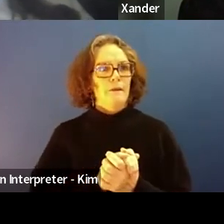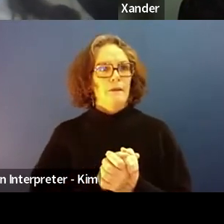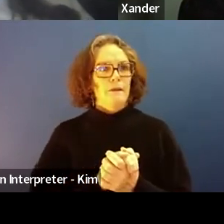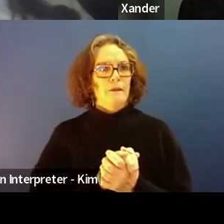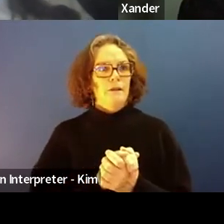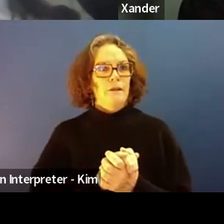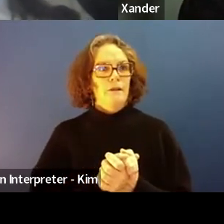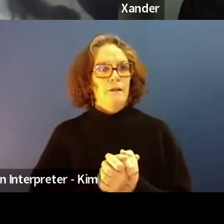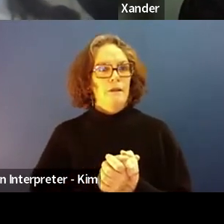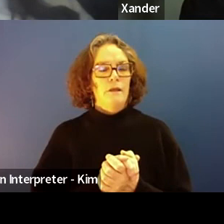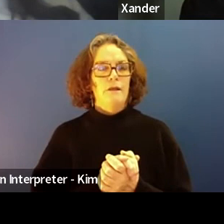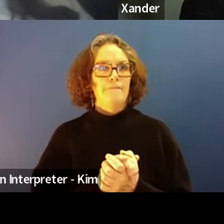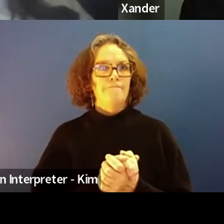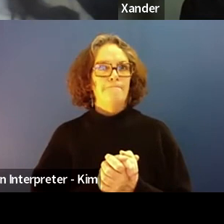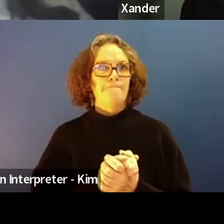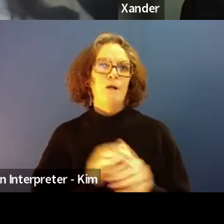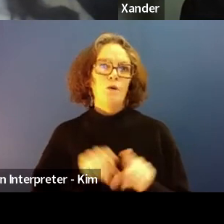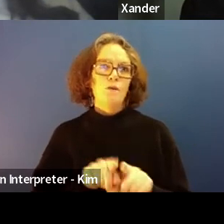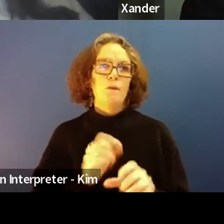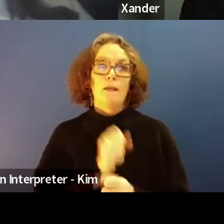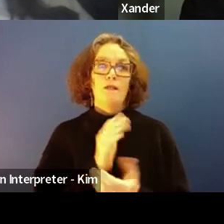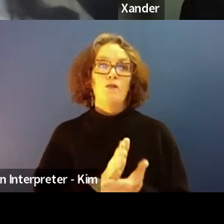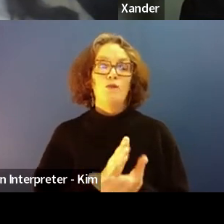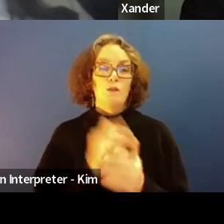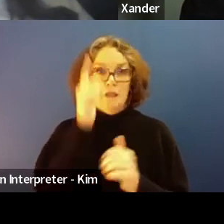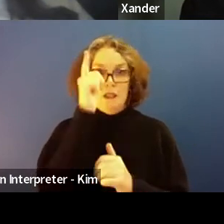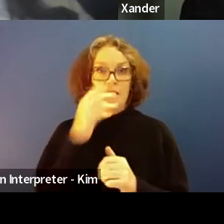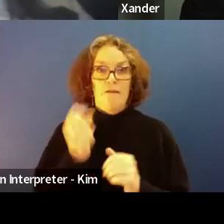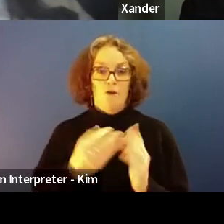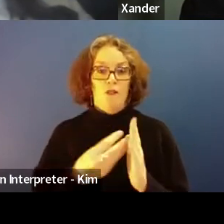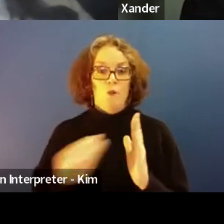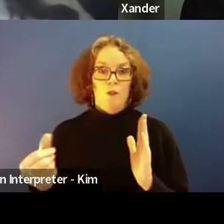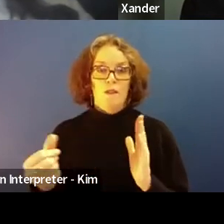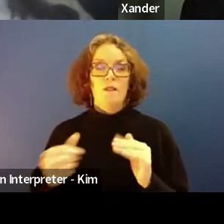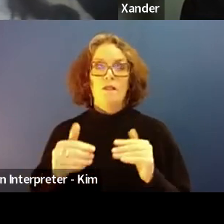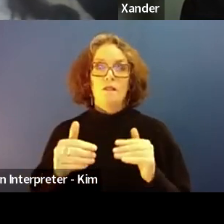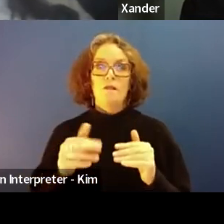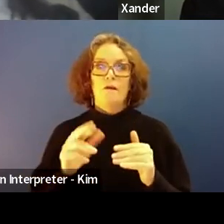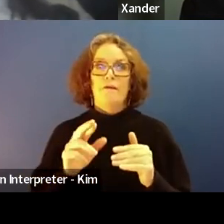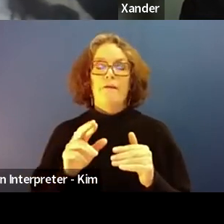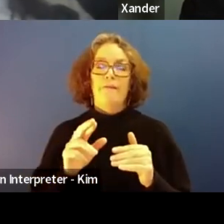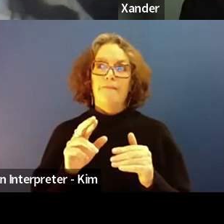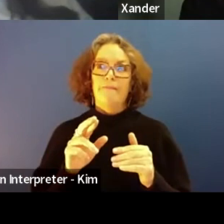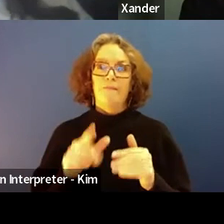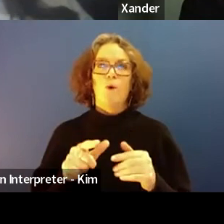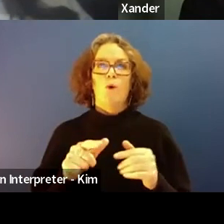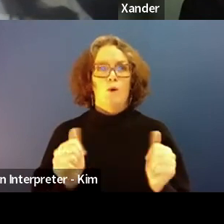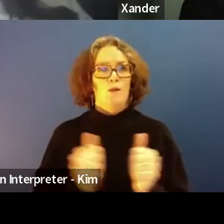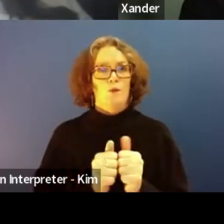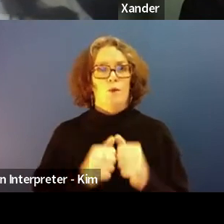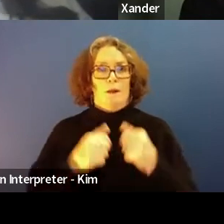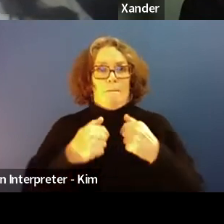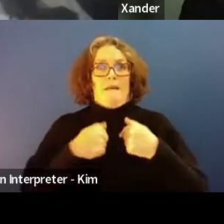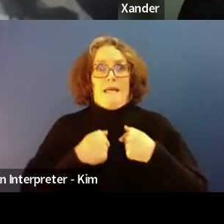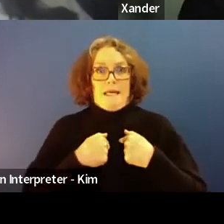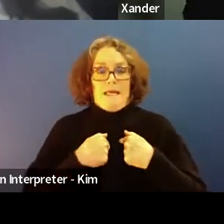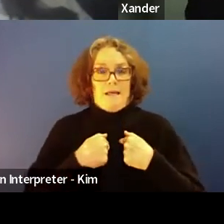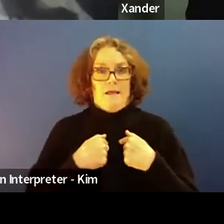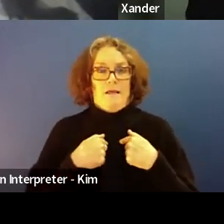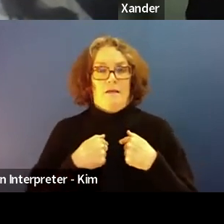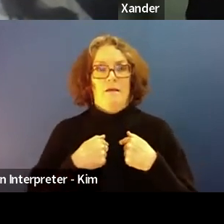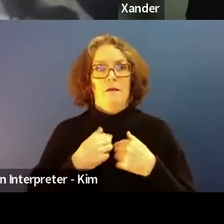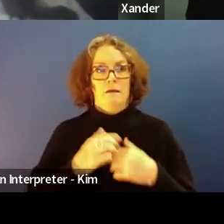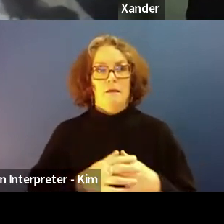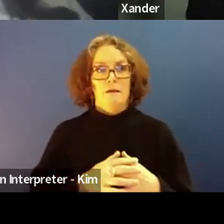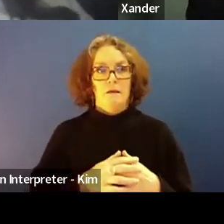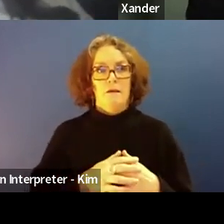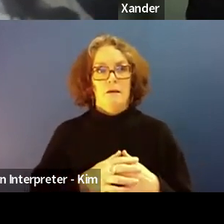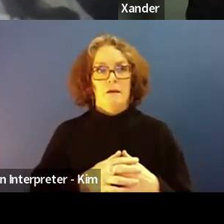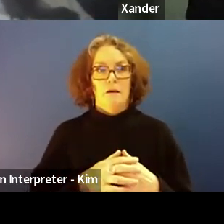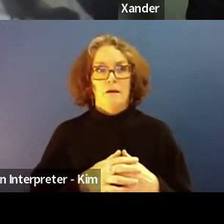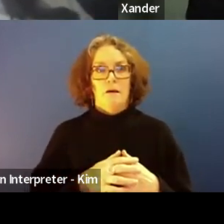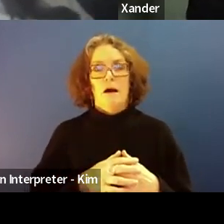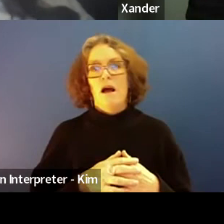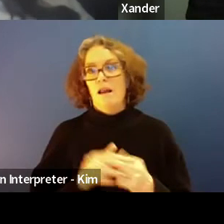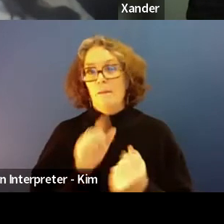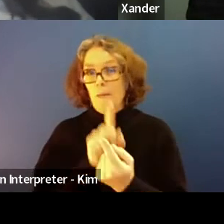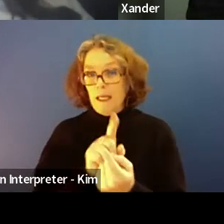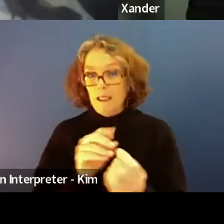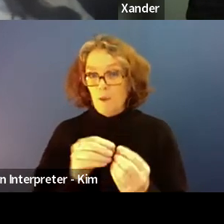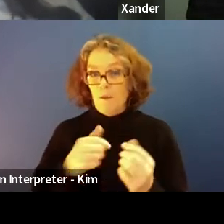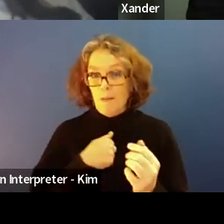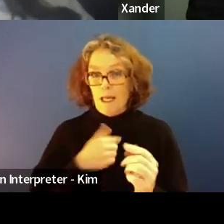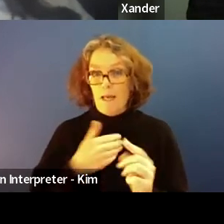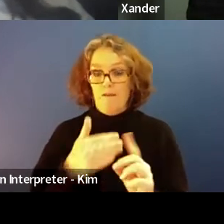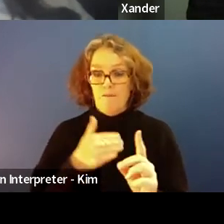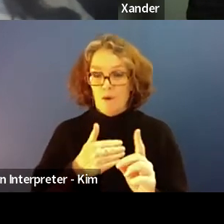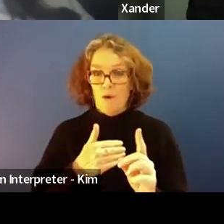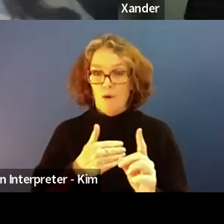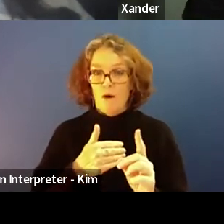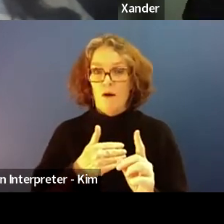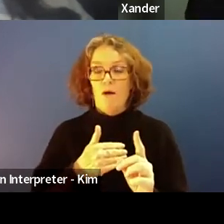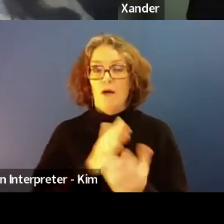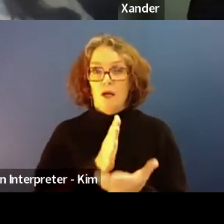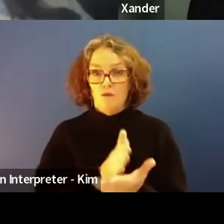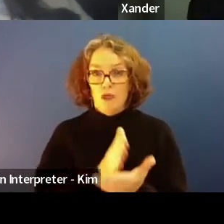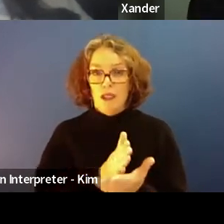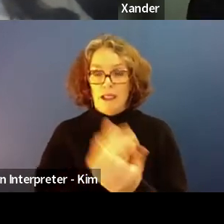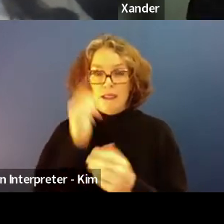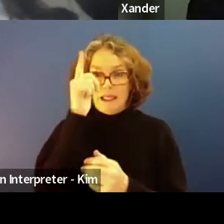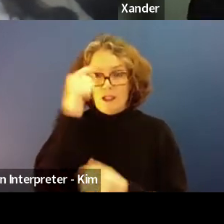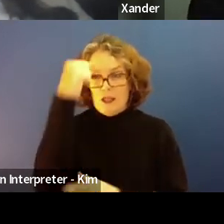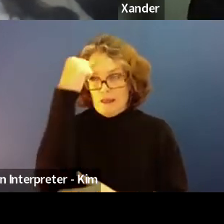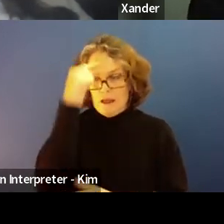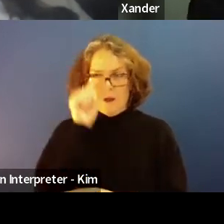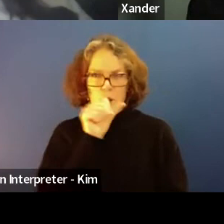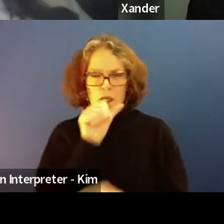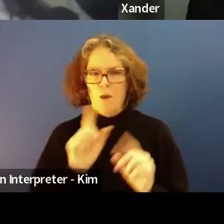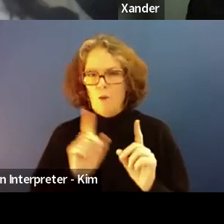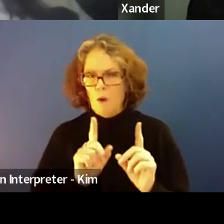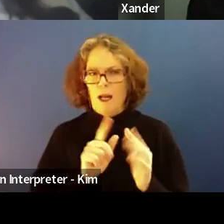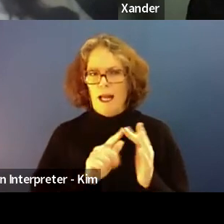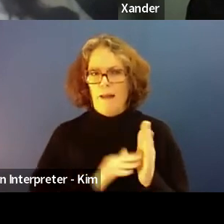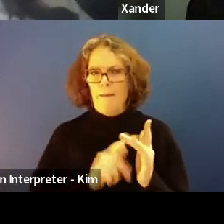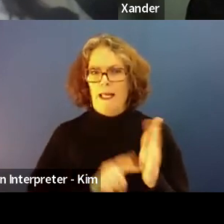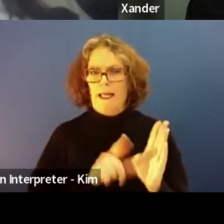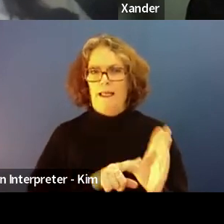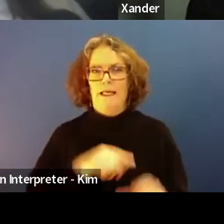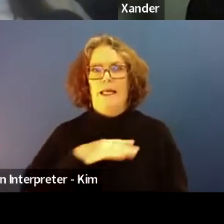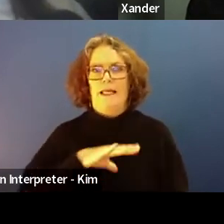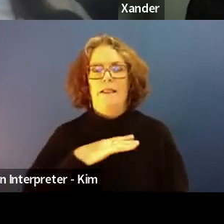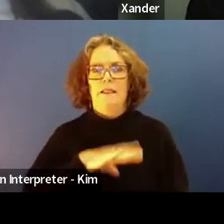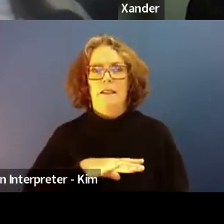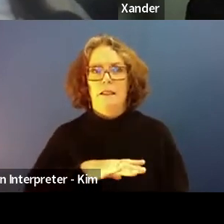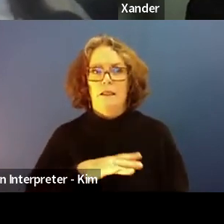To ensure that teachers have the resources to deal with me specifically, how many I say would have a lot of interaction with me beforehand and meeting me beforehand, but really going, Okay, what is Emily nee nee compared to my older brother or even to